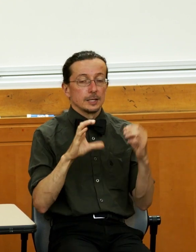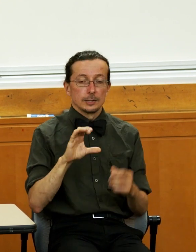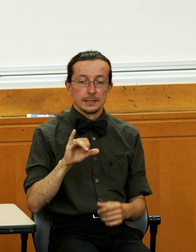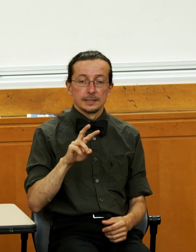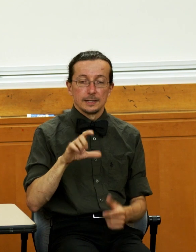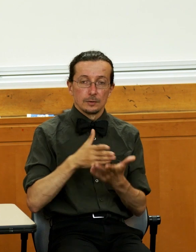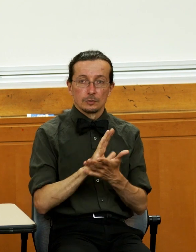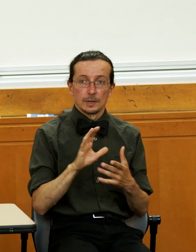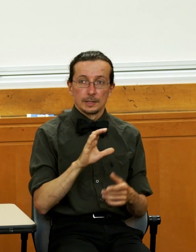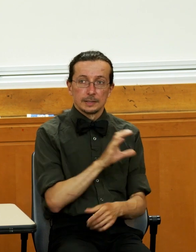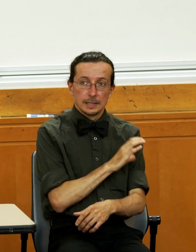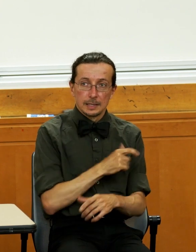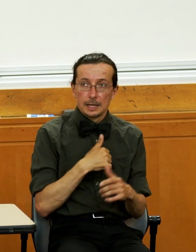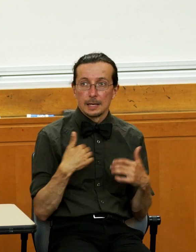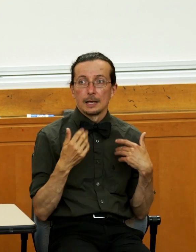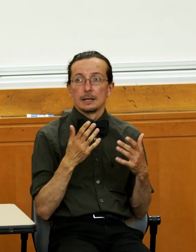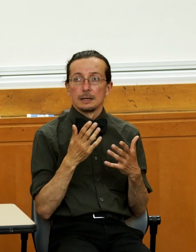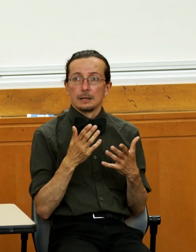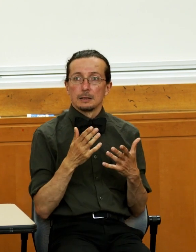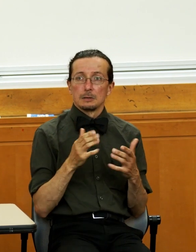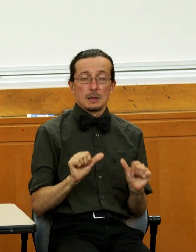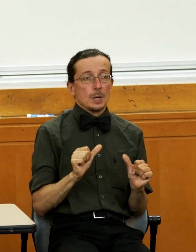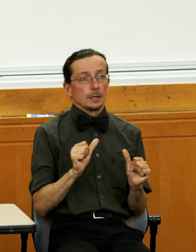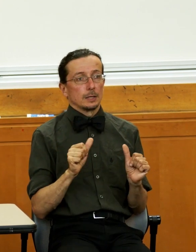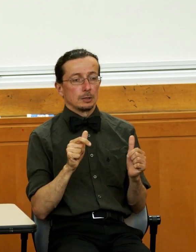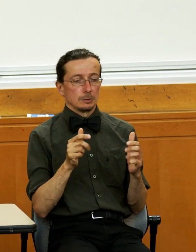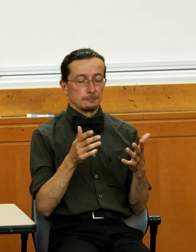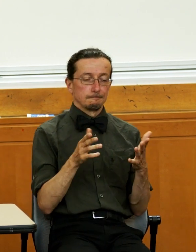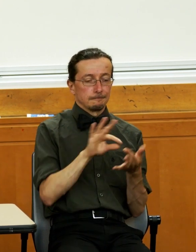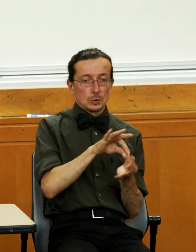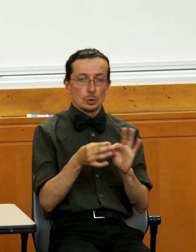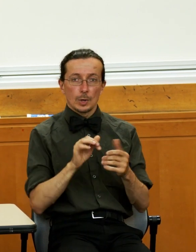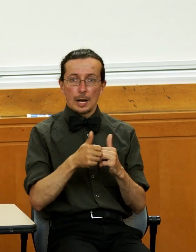the creative freedom to shape and interpret however I wanted. However, I knew if I just